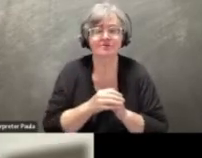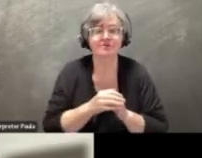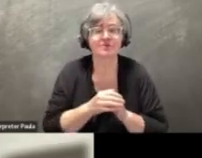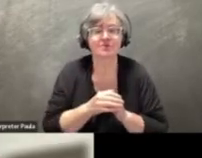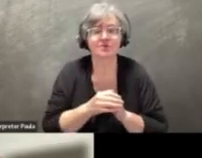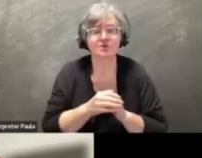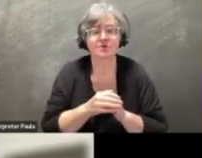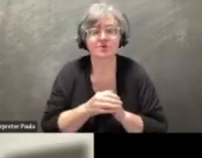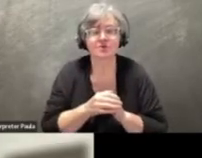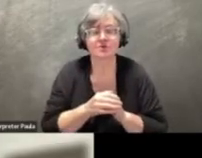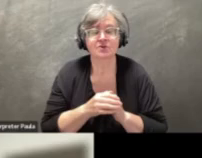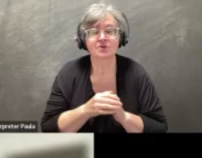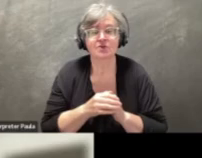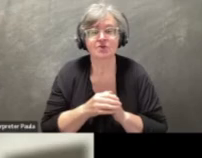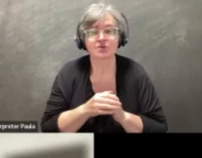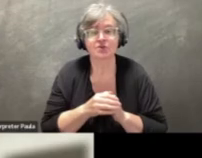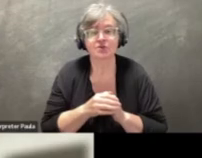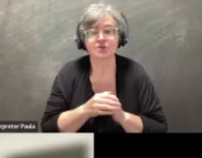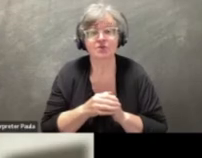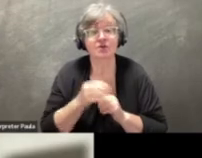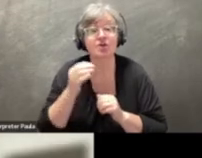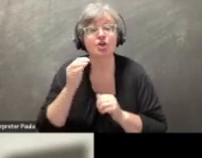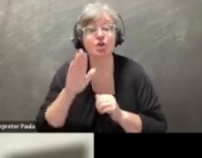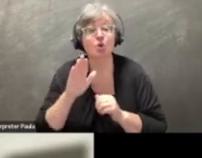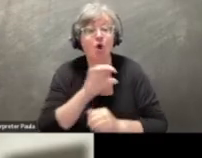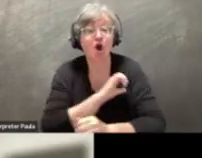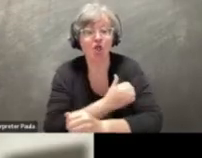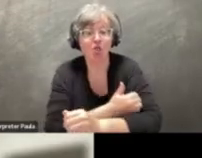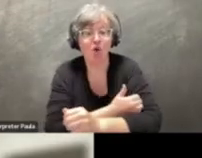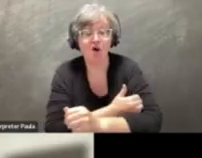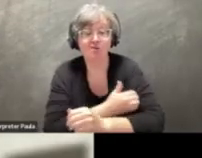authority silences those gem